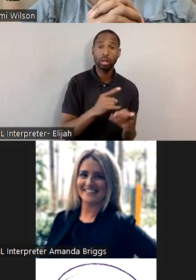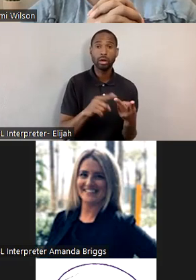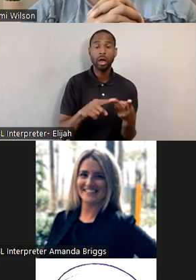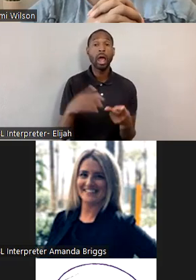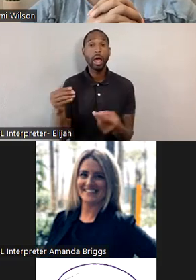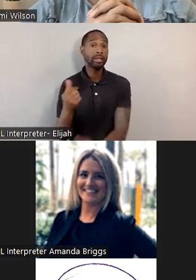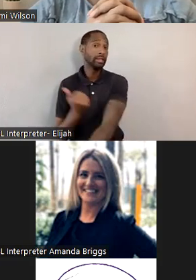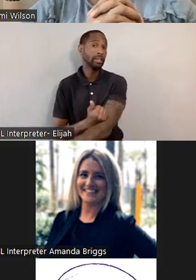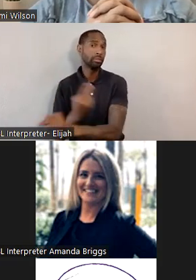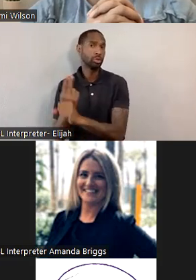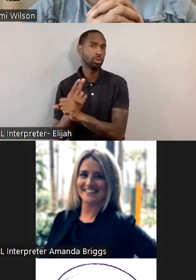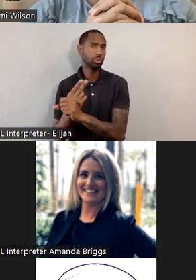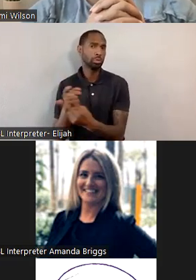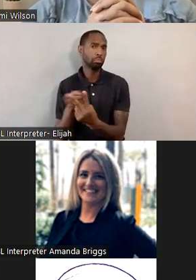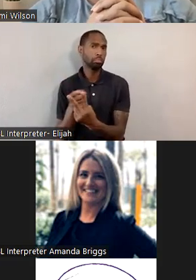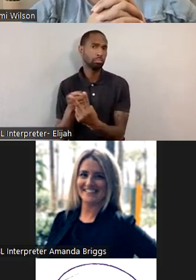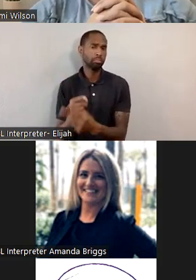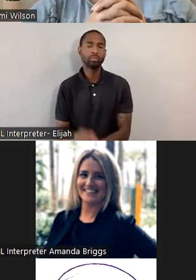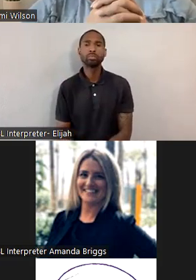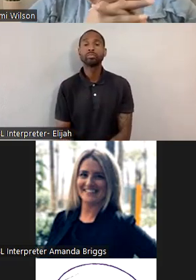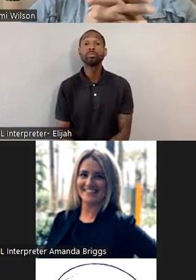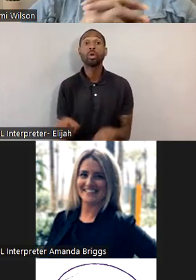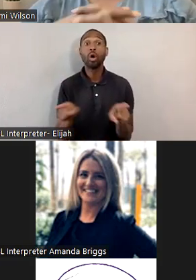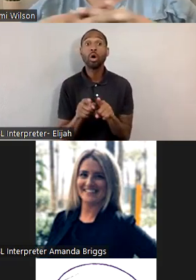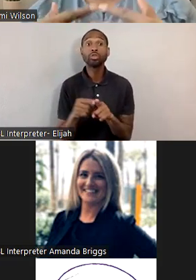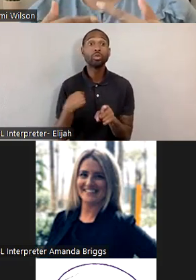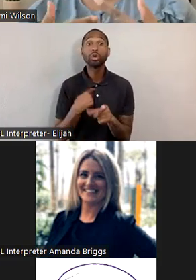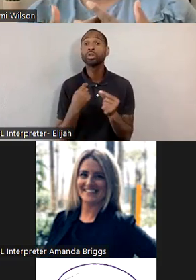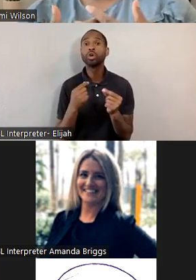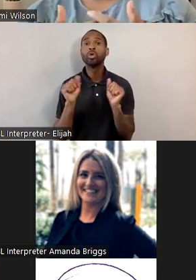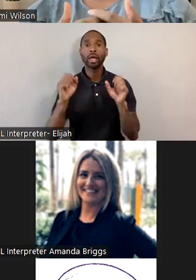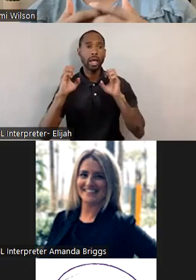use. We can also continue to educate ourselves